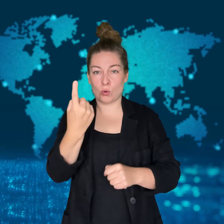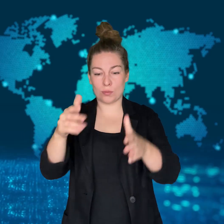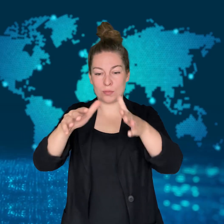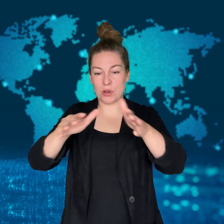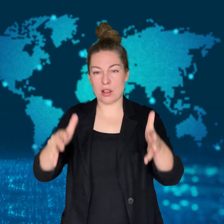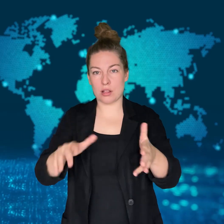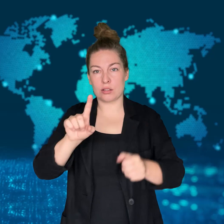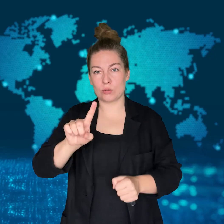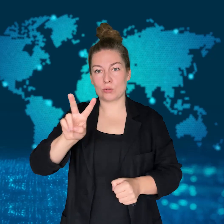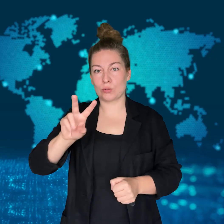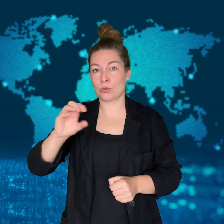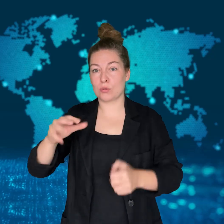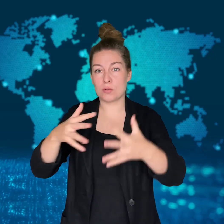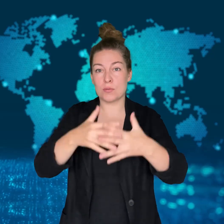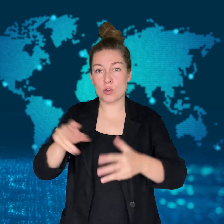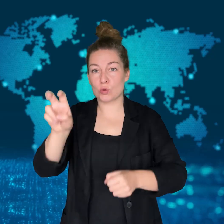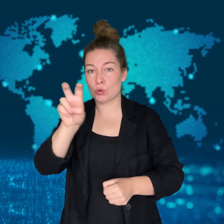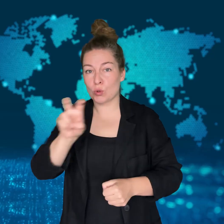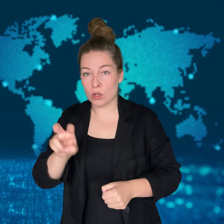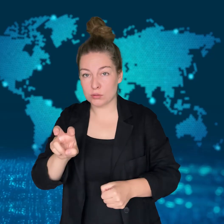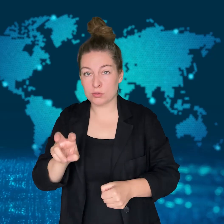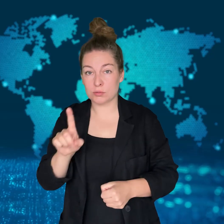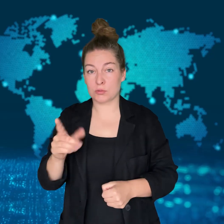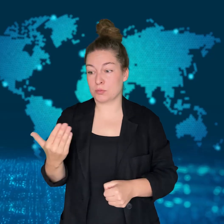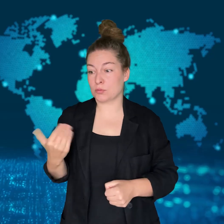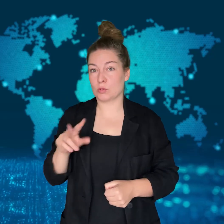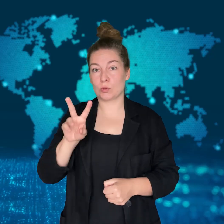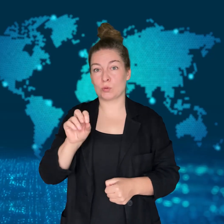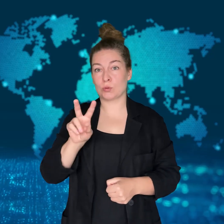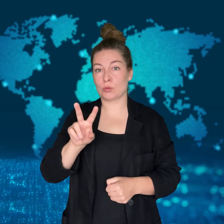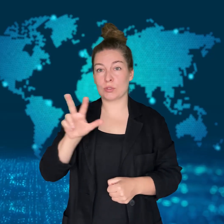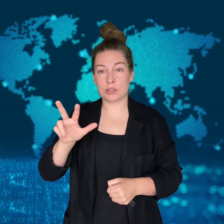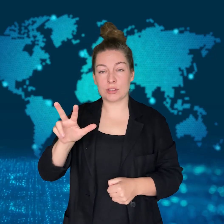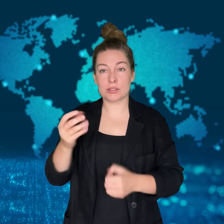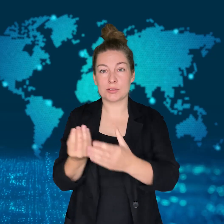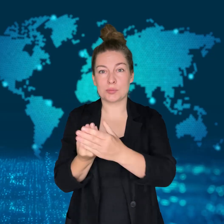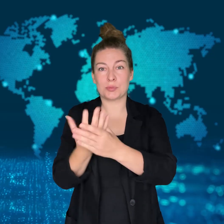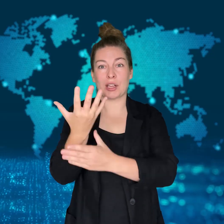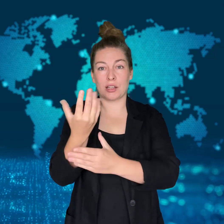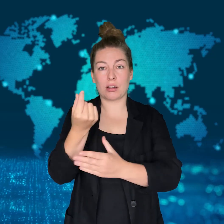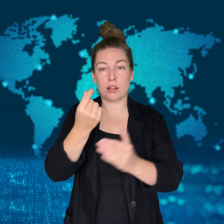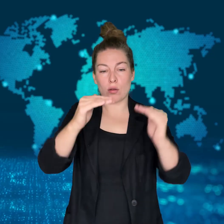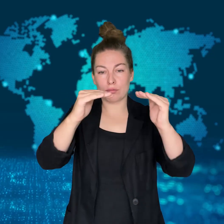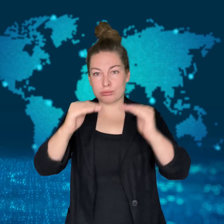the prices have steadily risen.